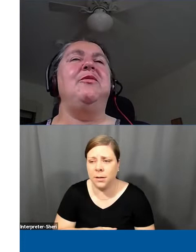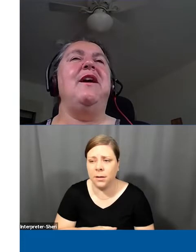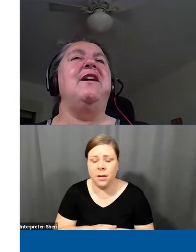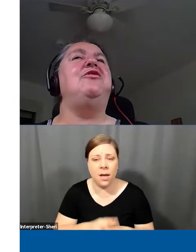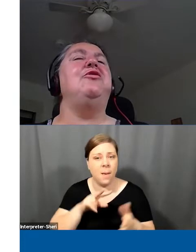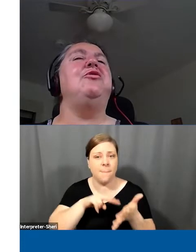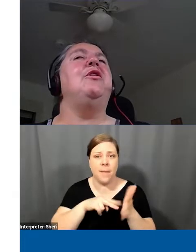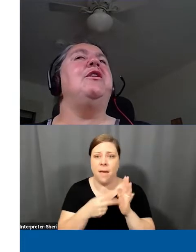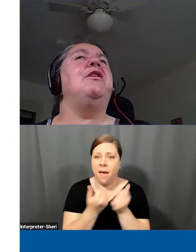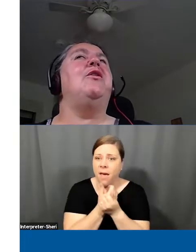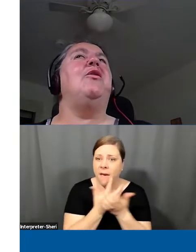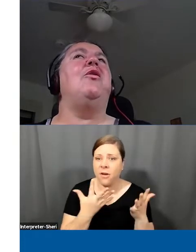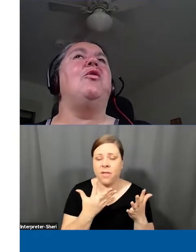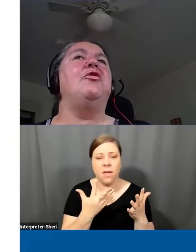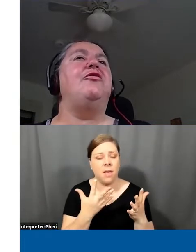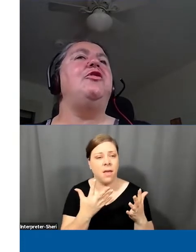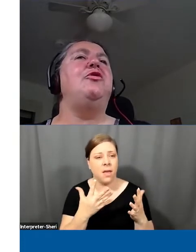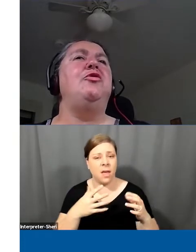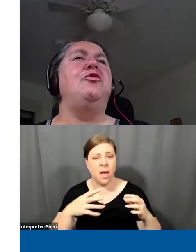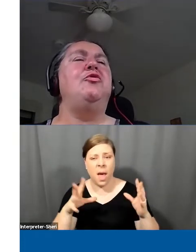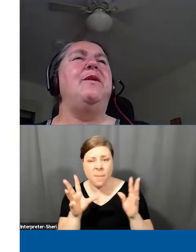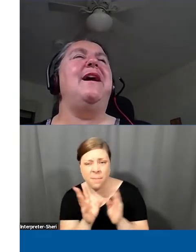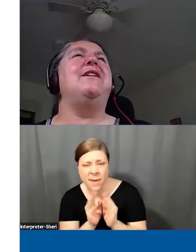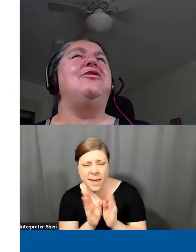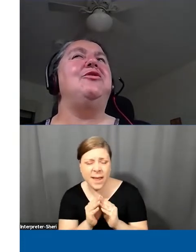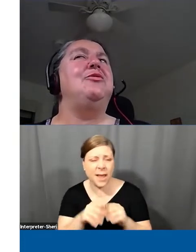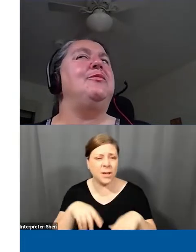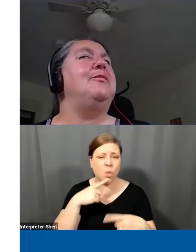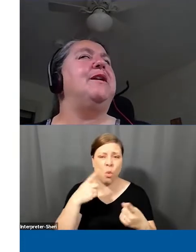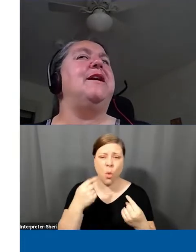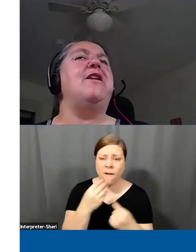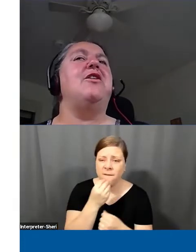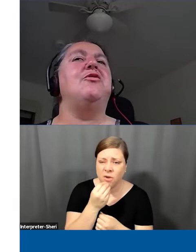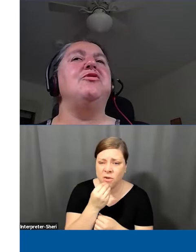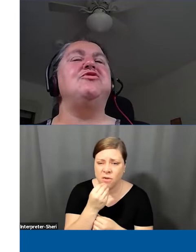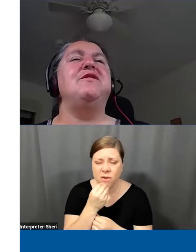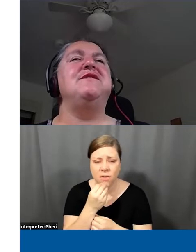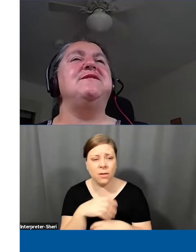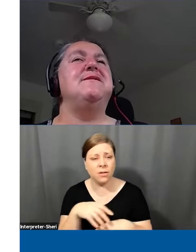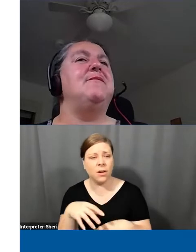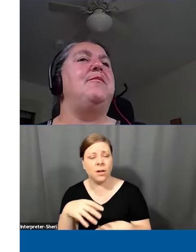We had to order food. We had to get our groceries.